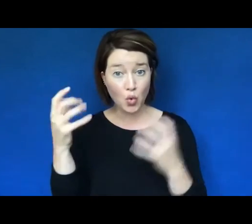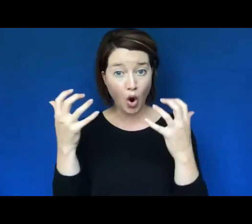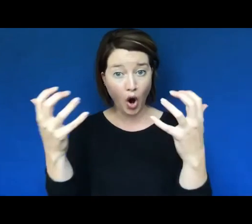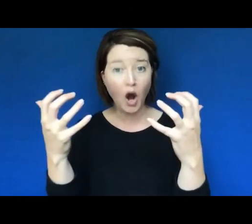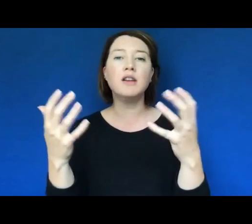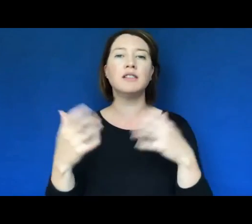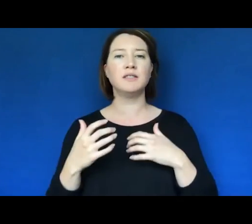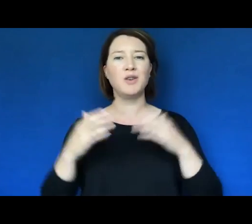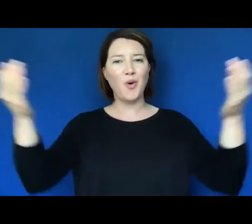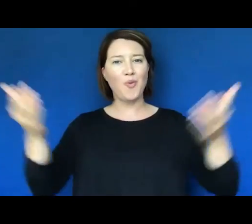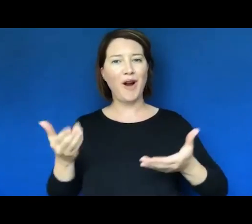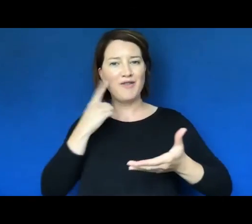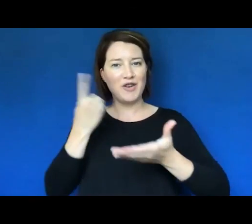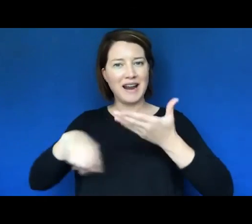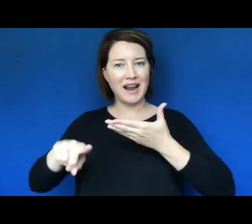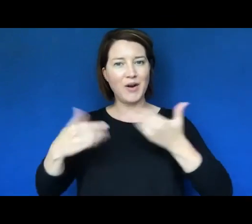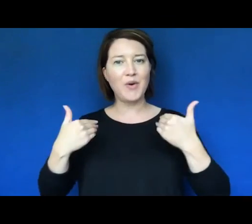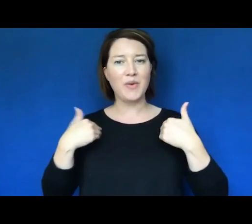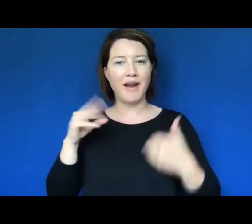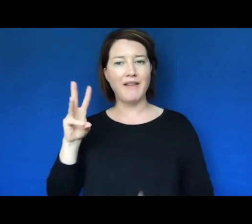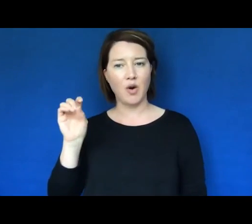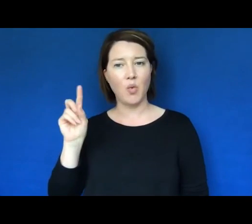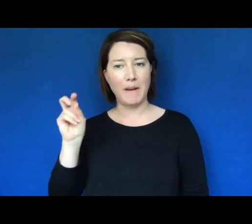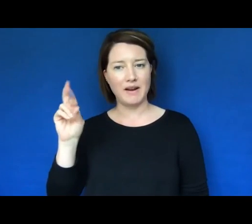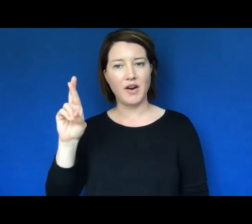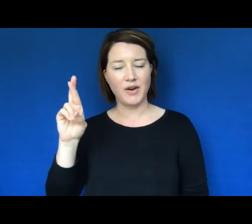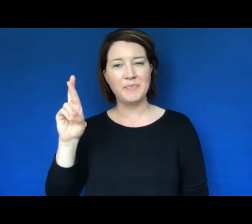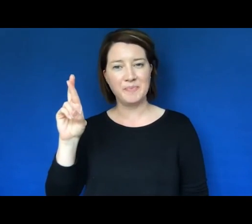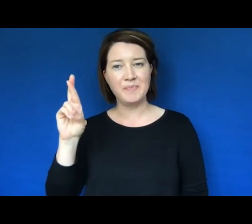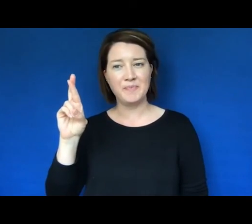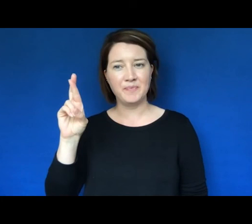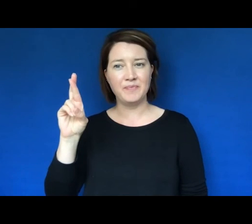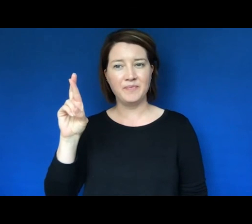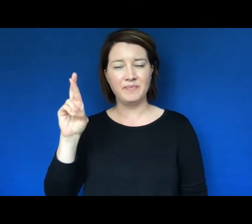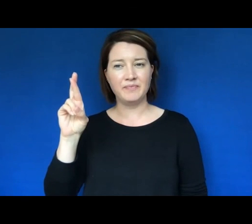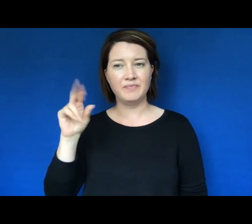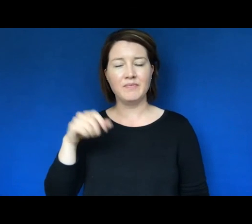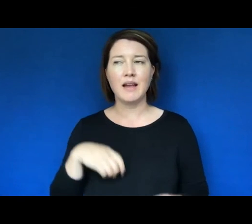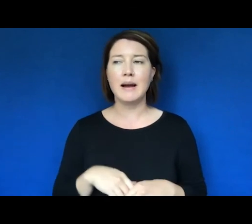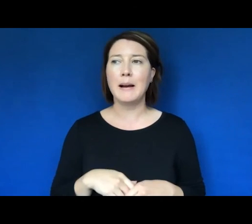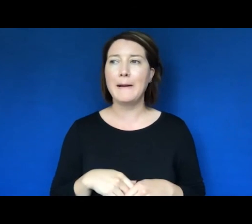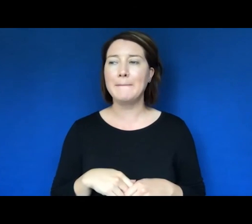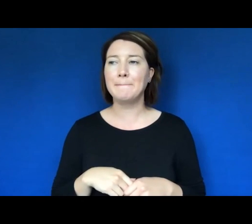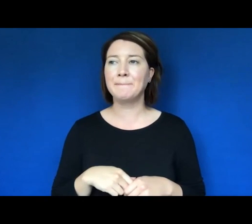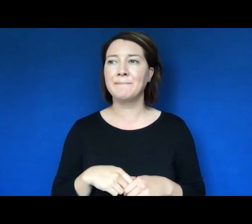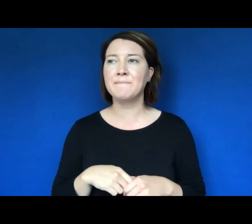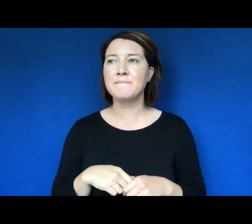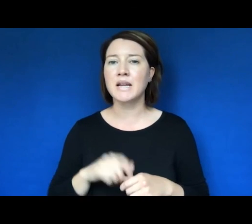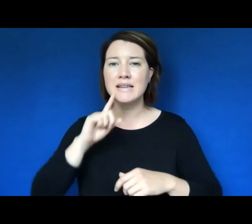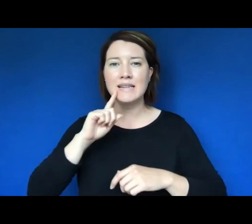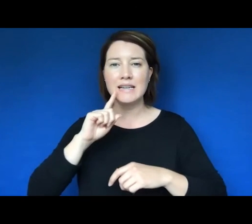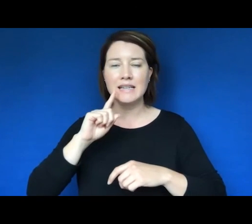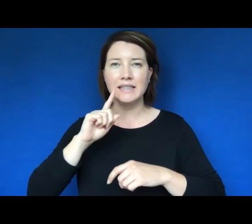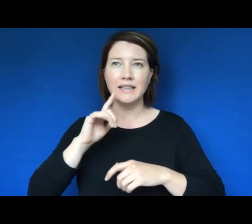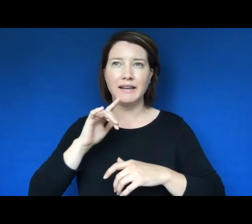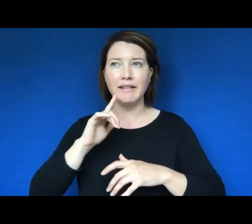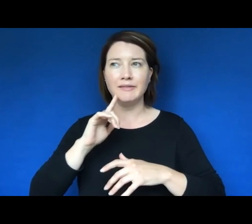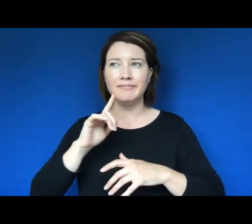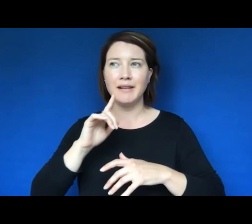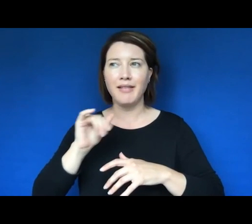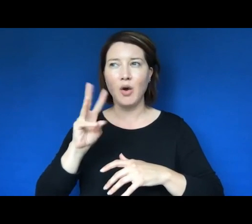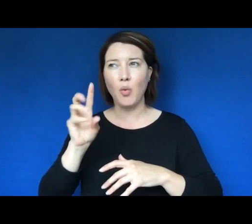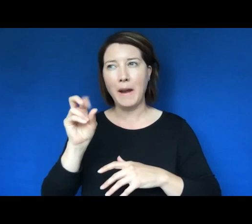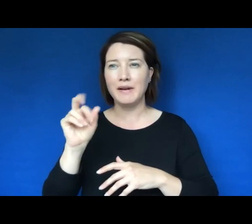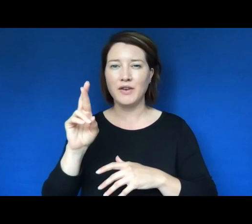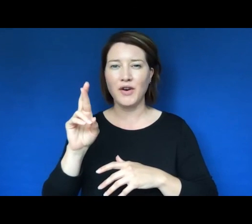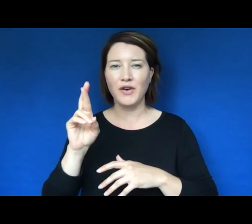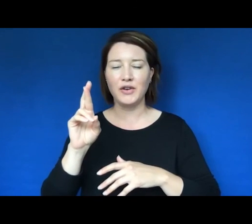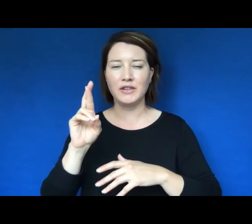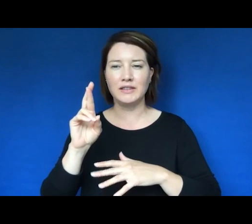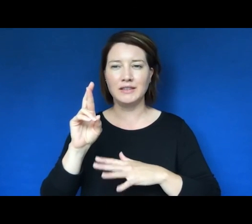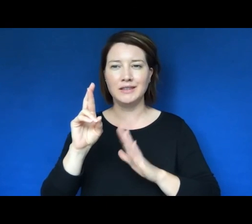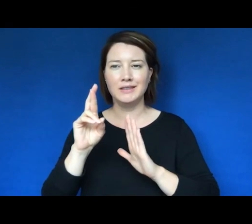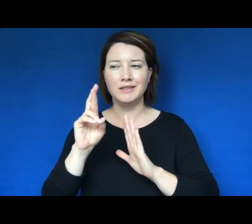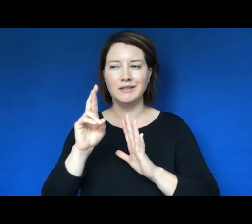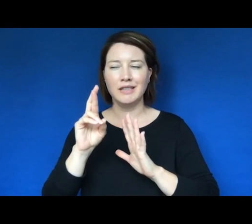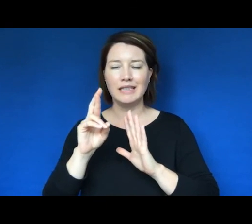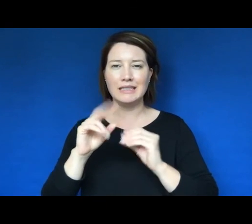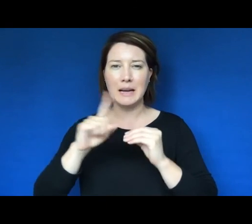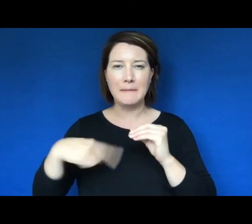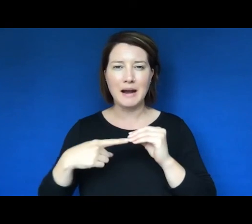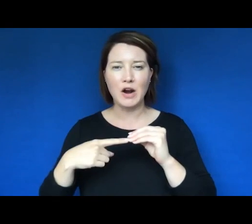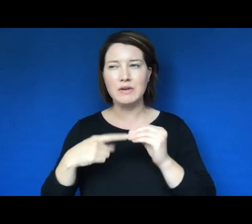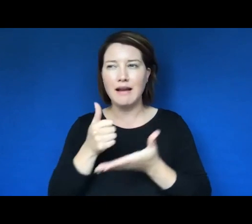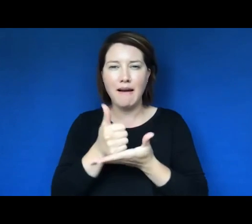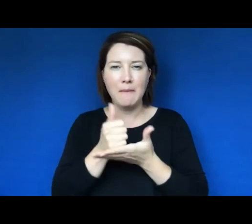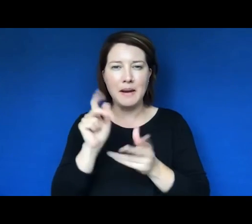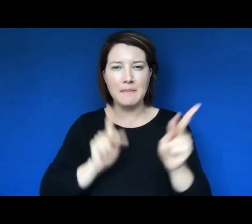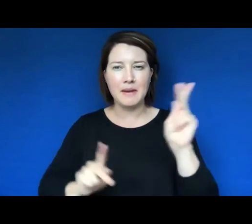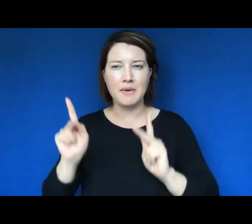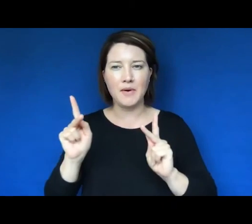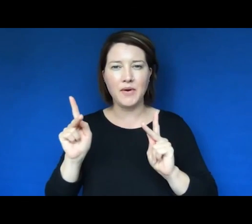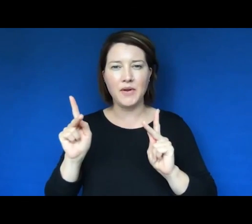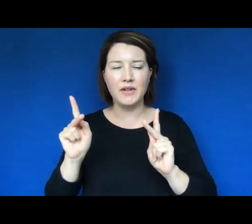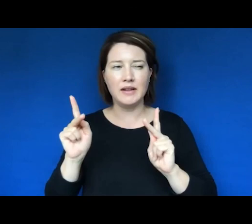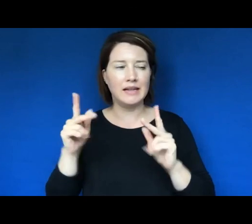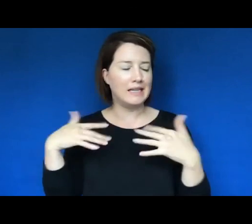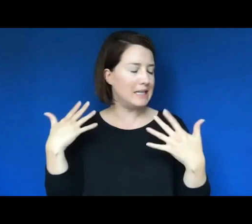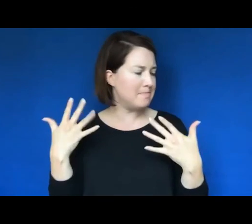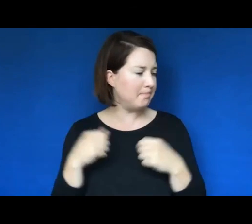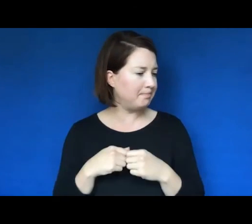We have a webinar that is specifically designed to help folks who are working as VR counselors